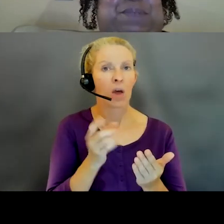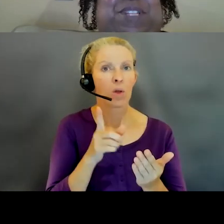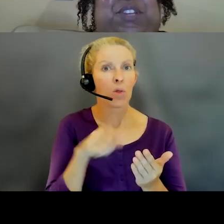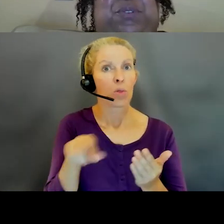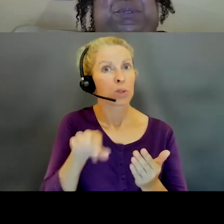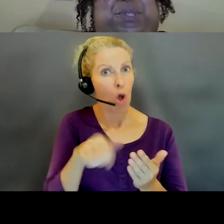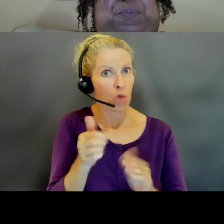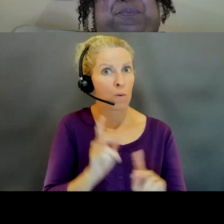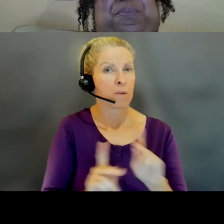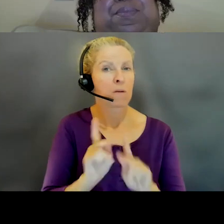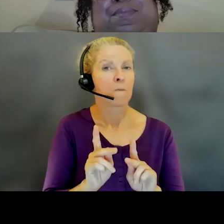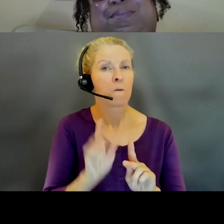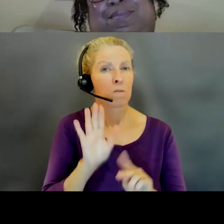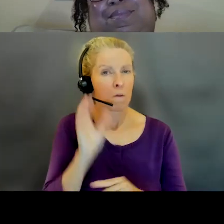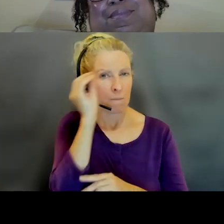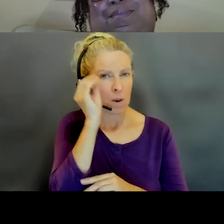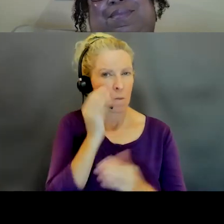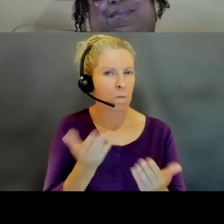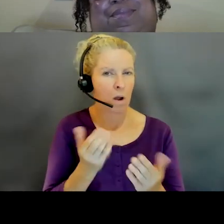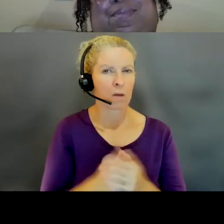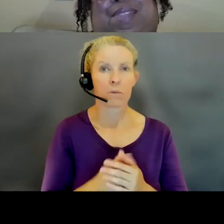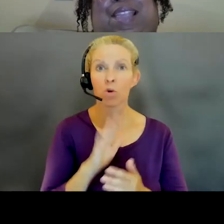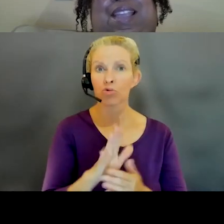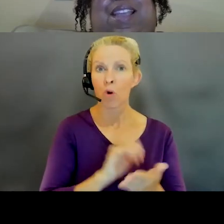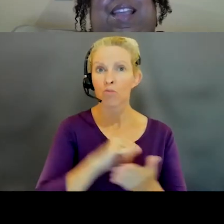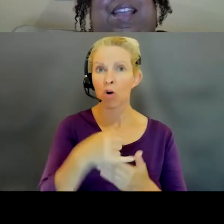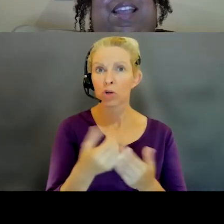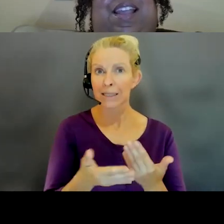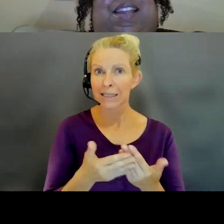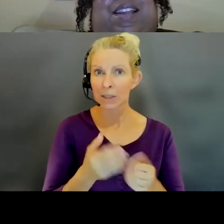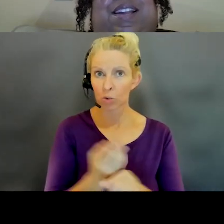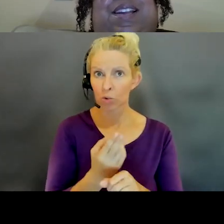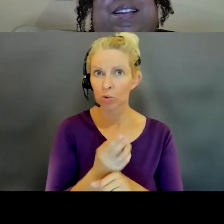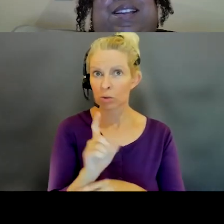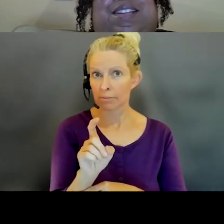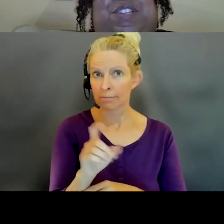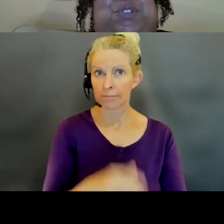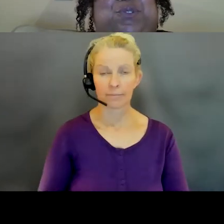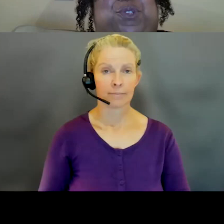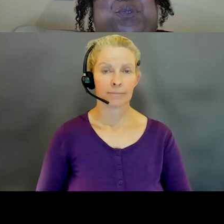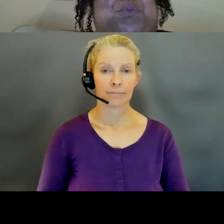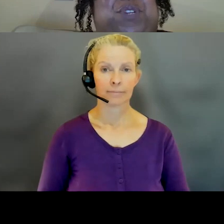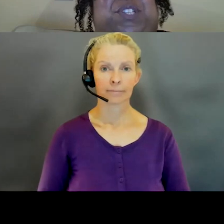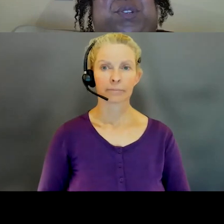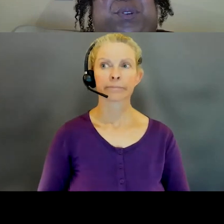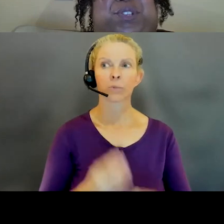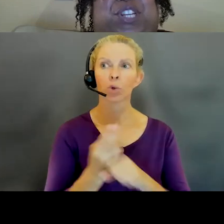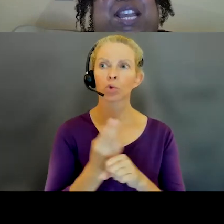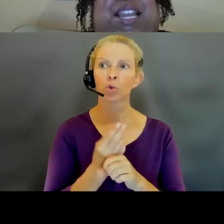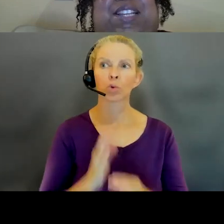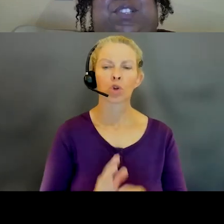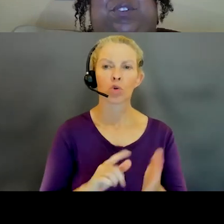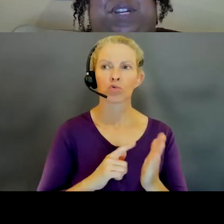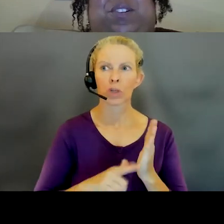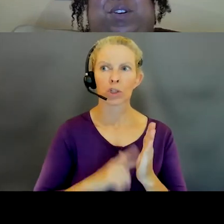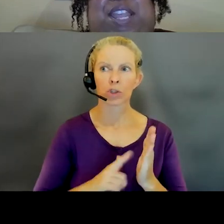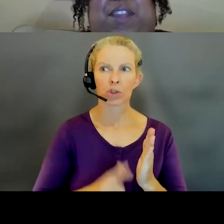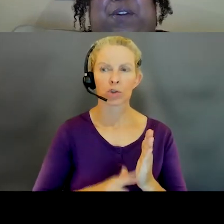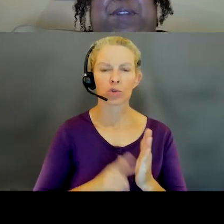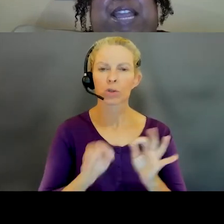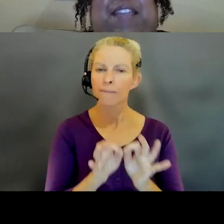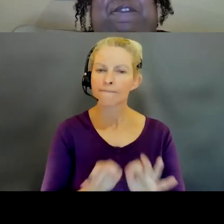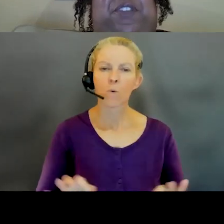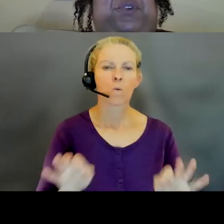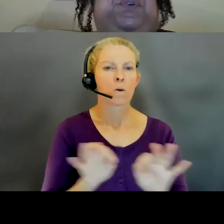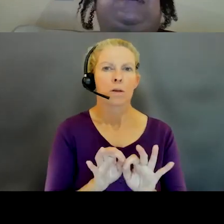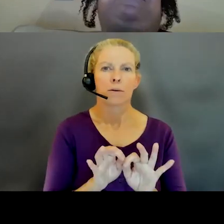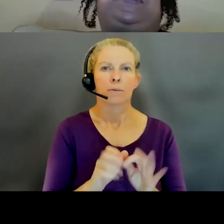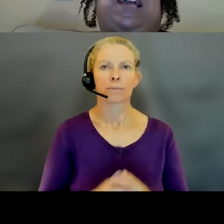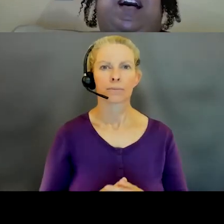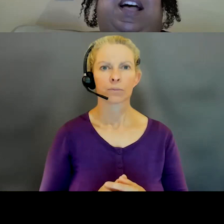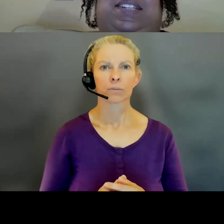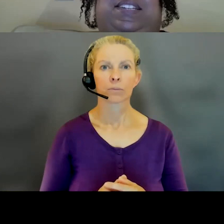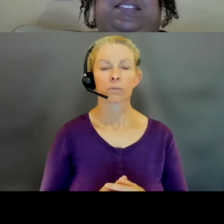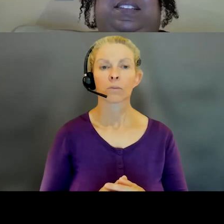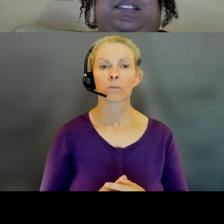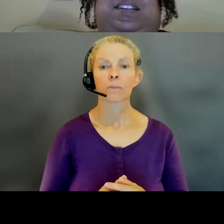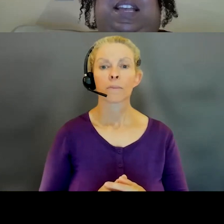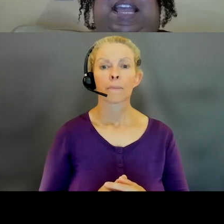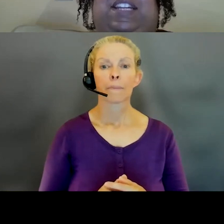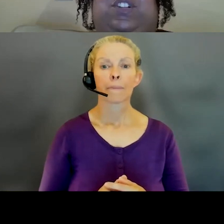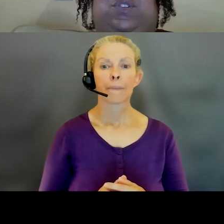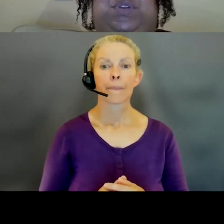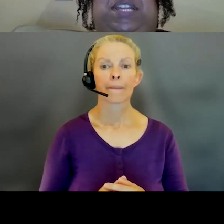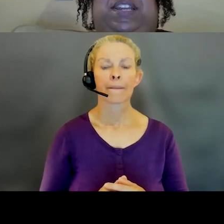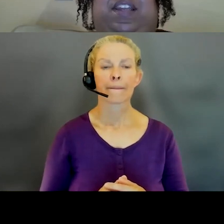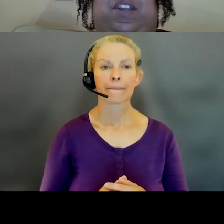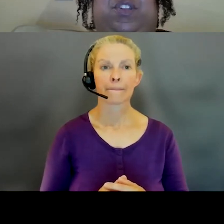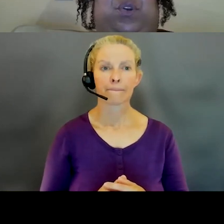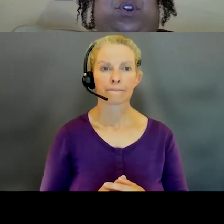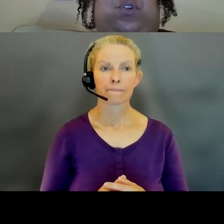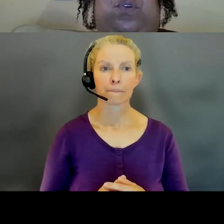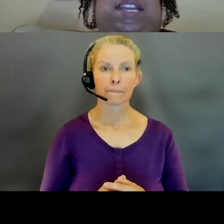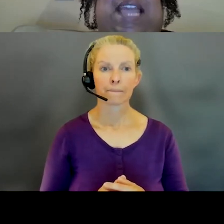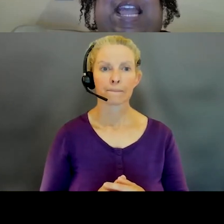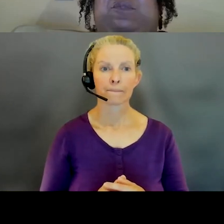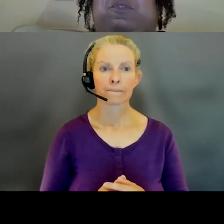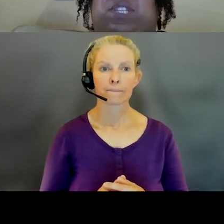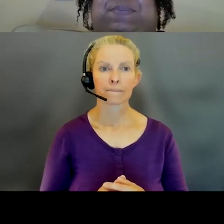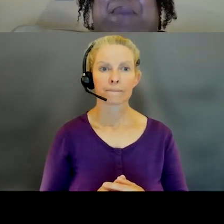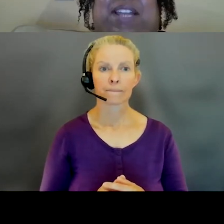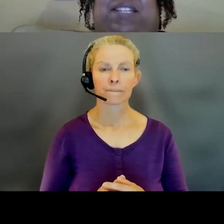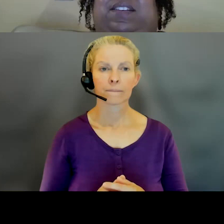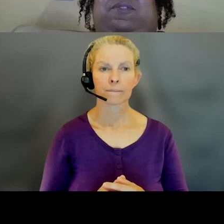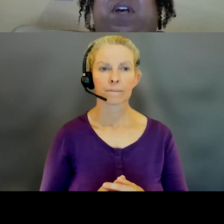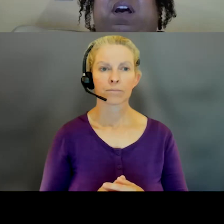them to use? User research is critical here. If you have not included your current and prospective